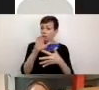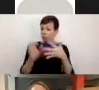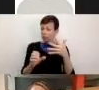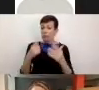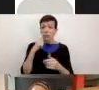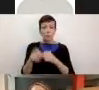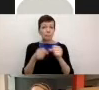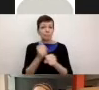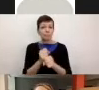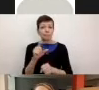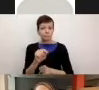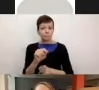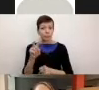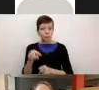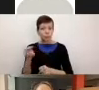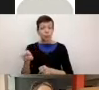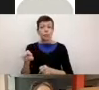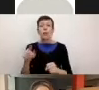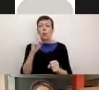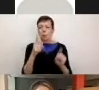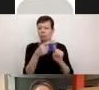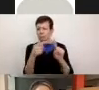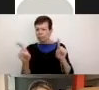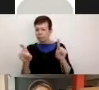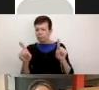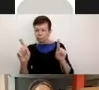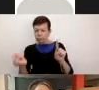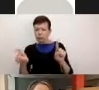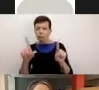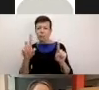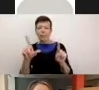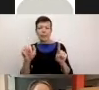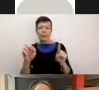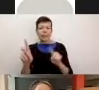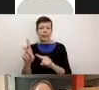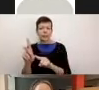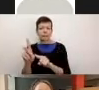we will share reference links to any information that has specifically resulted in these funding